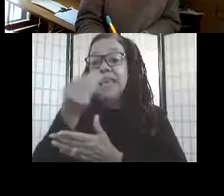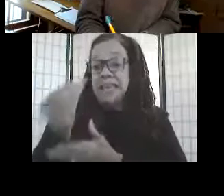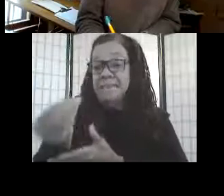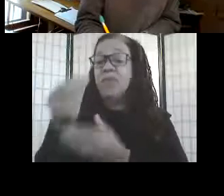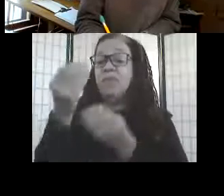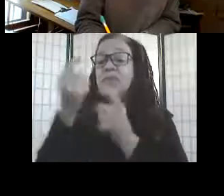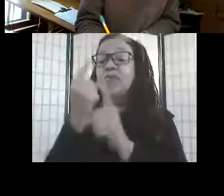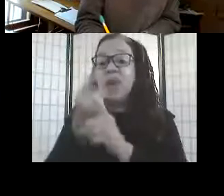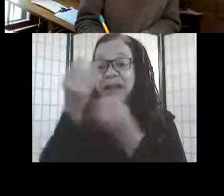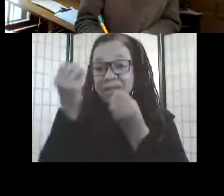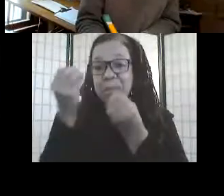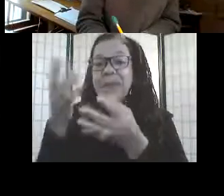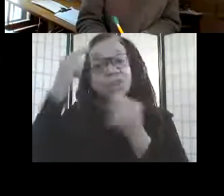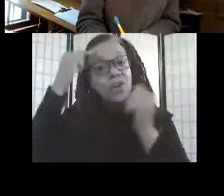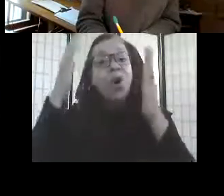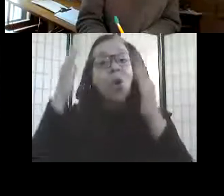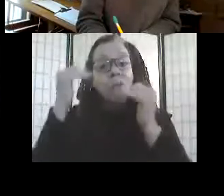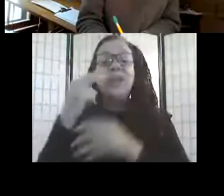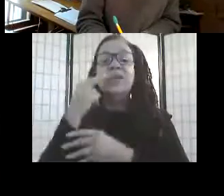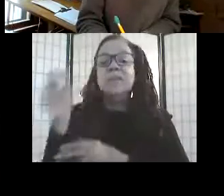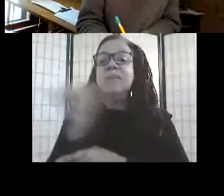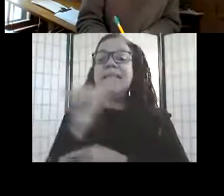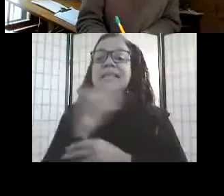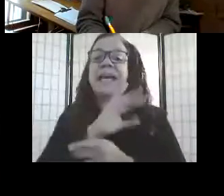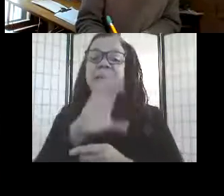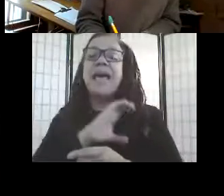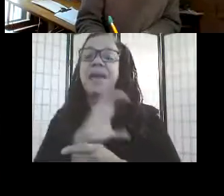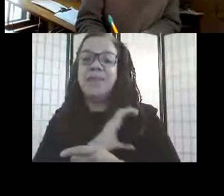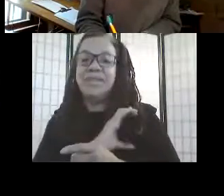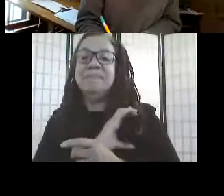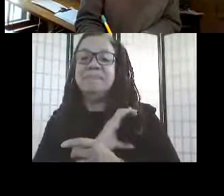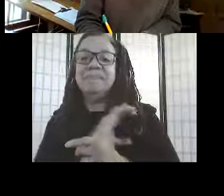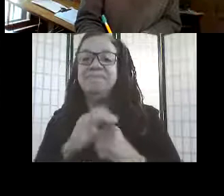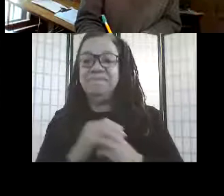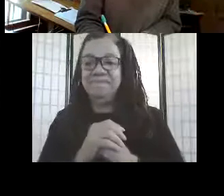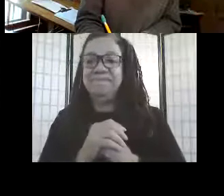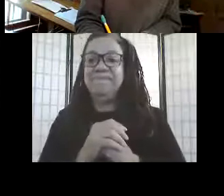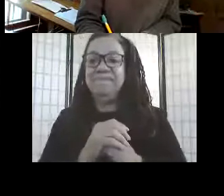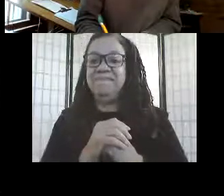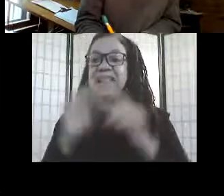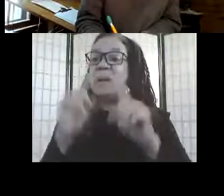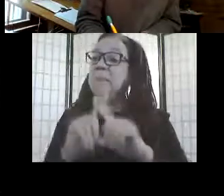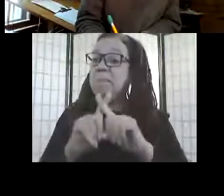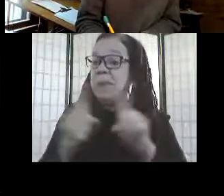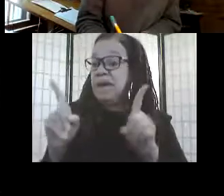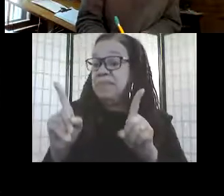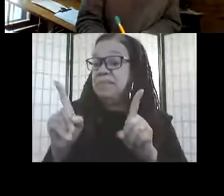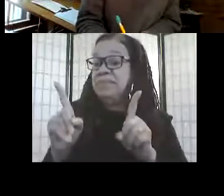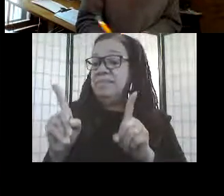hopefully you'll see them all as the same character, and you'll see that continuity. But you know, it's no more if they're actually different